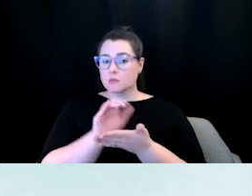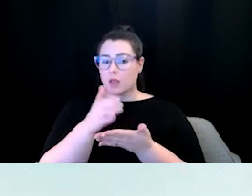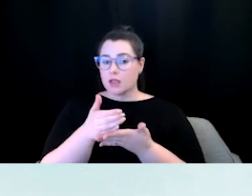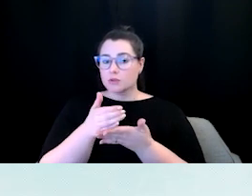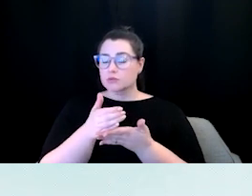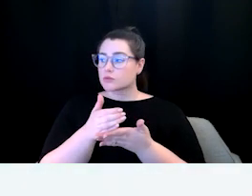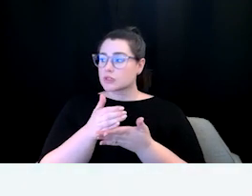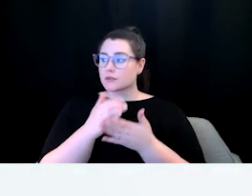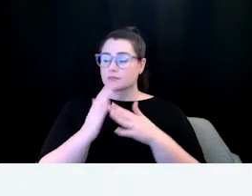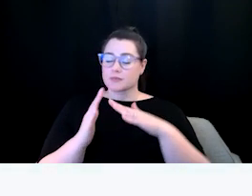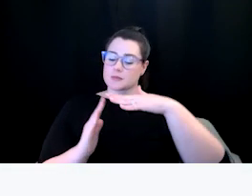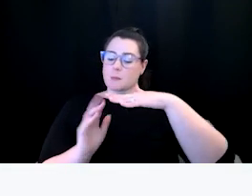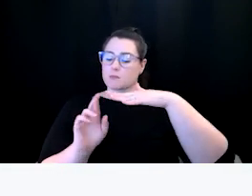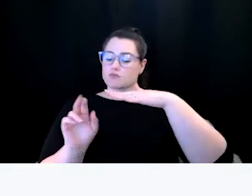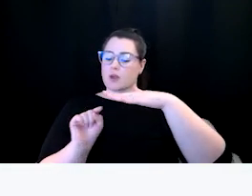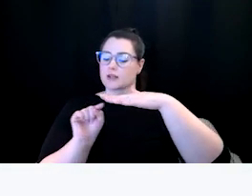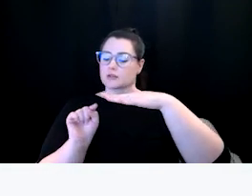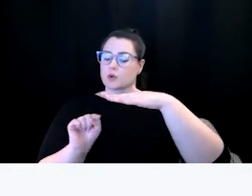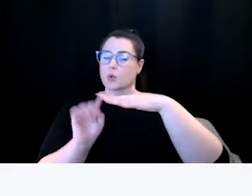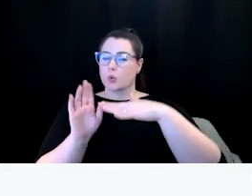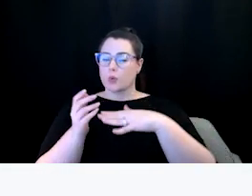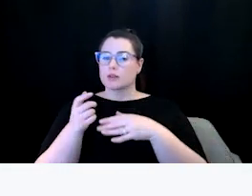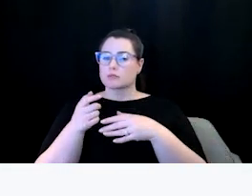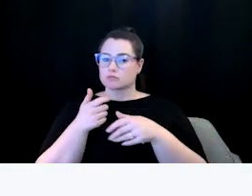And we do validations within the fields as well.